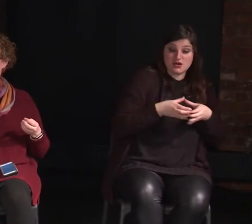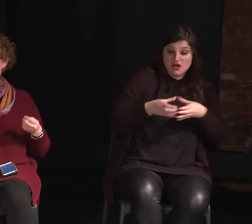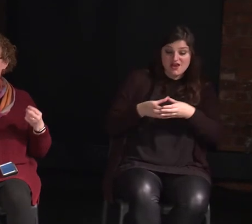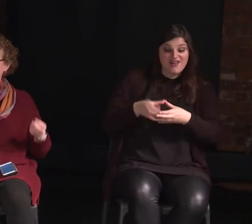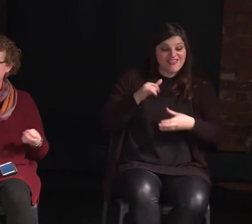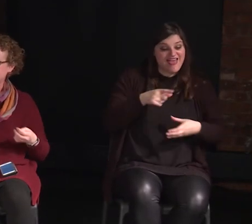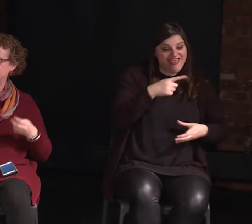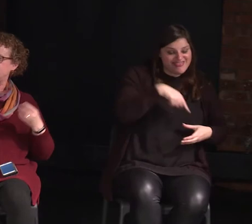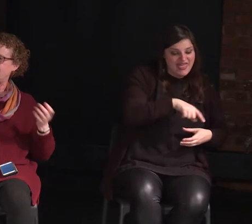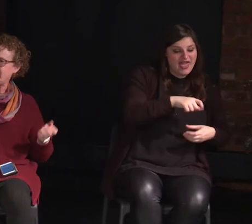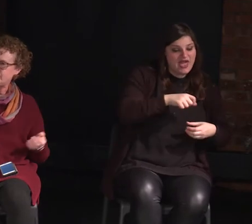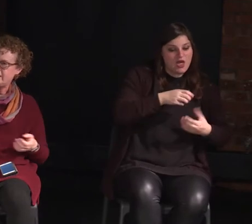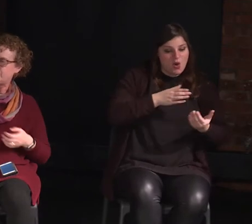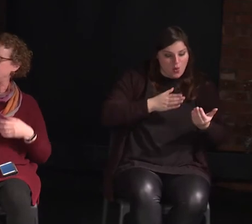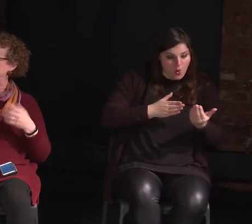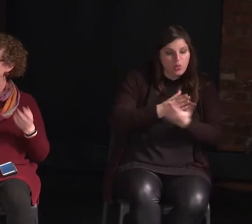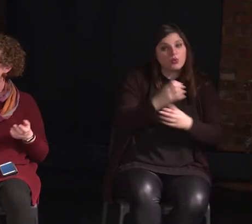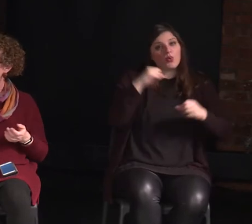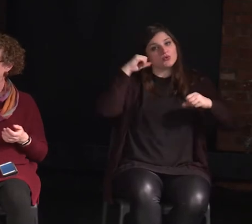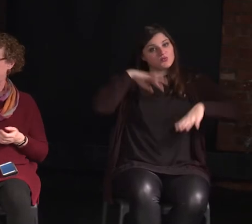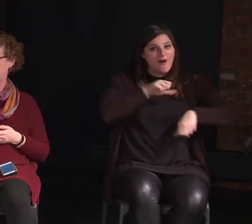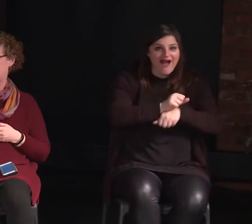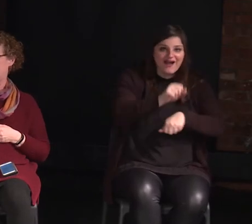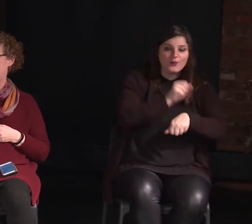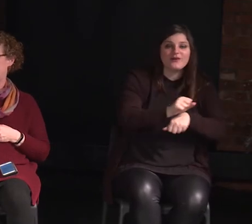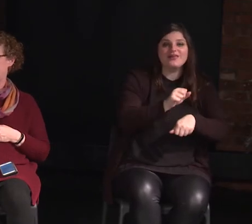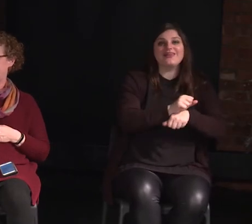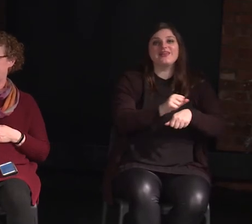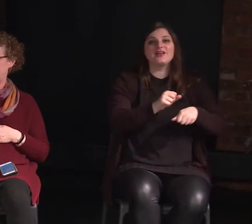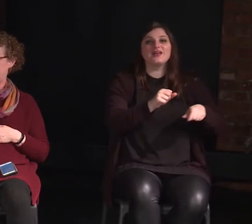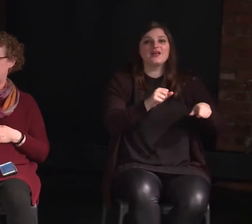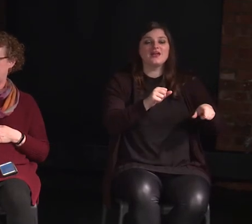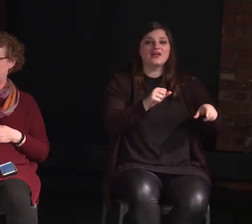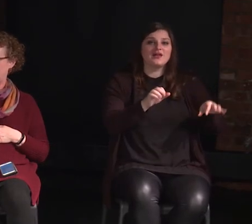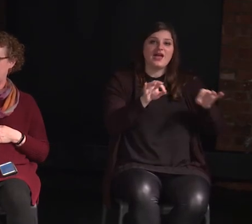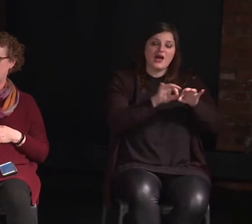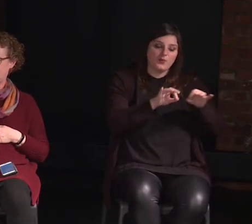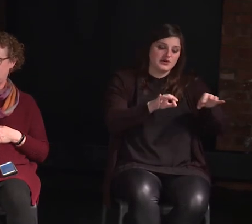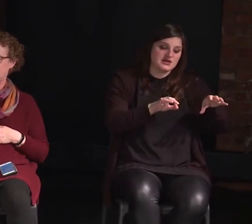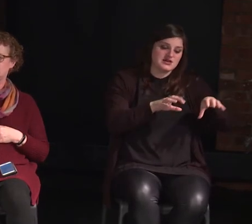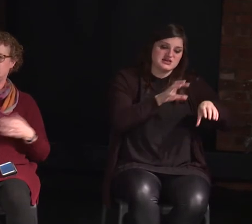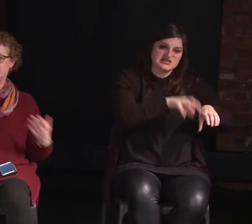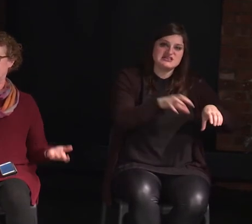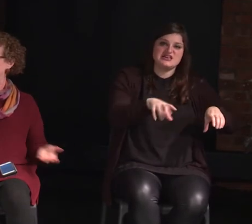resilience, through sweat equity, through any kind of support well beyond what their